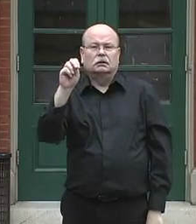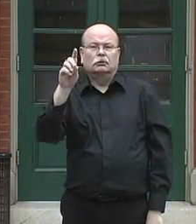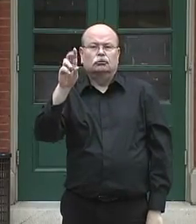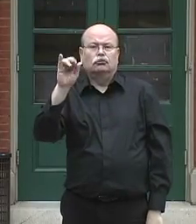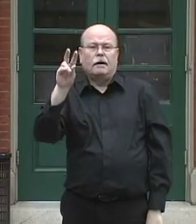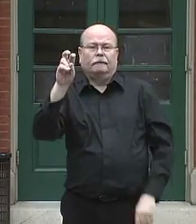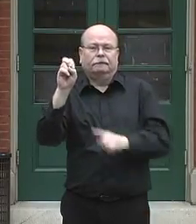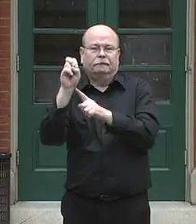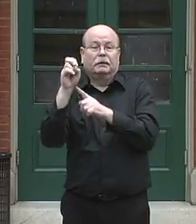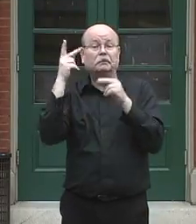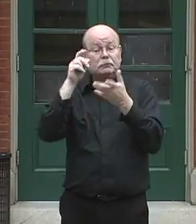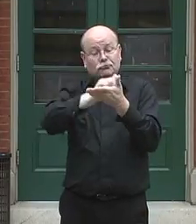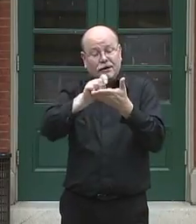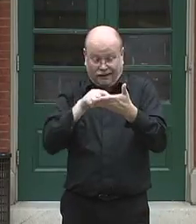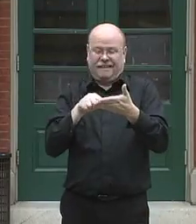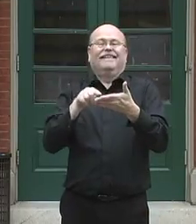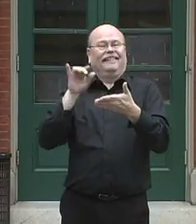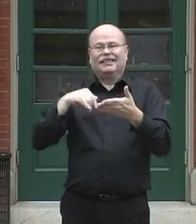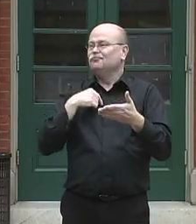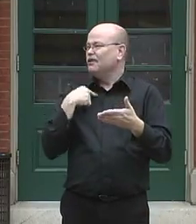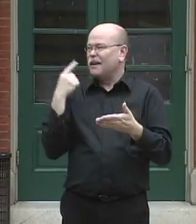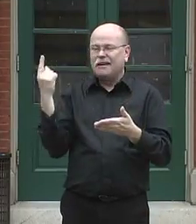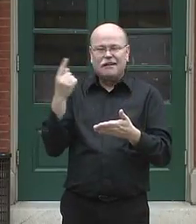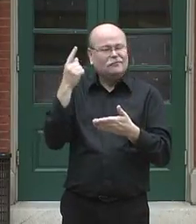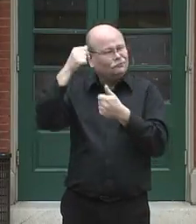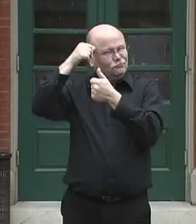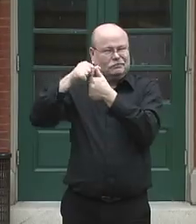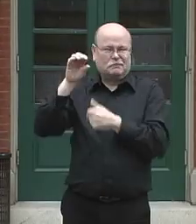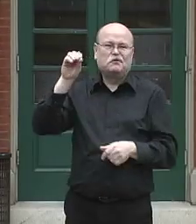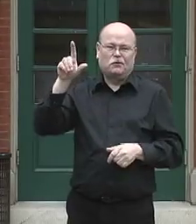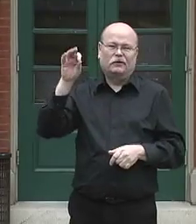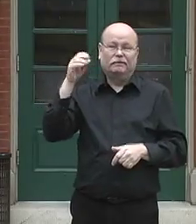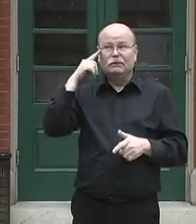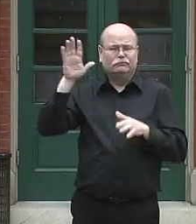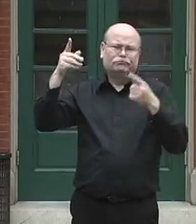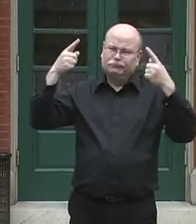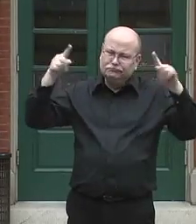Whenever we write that address, we remember Olof Hanson